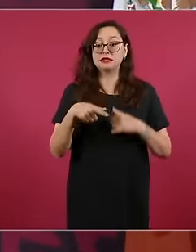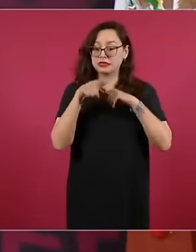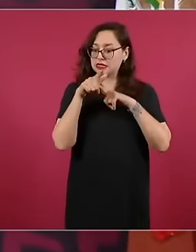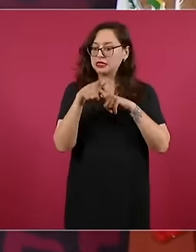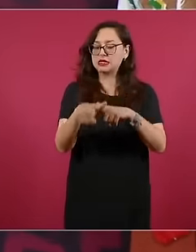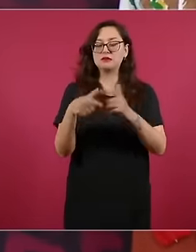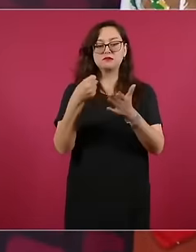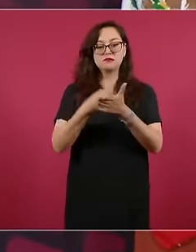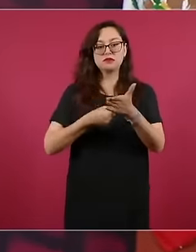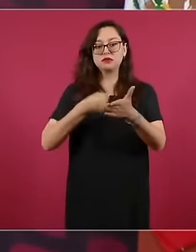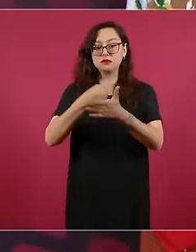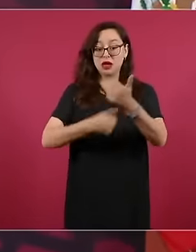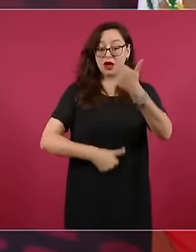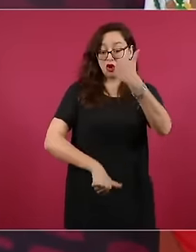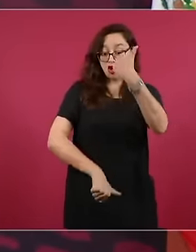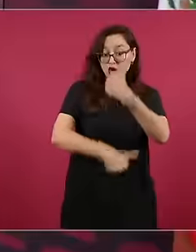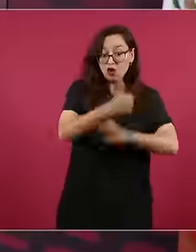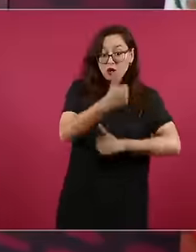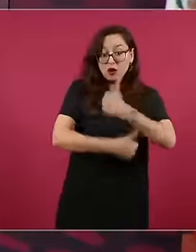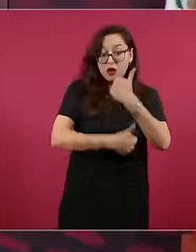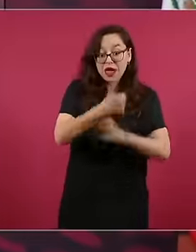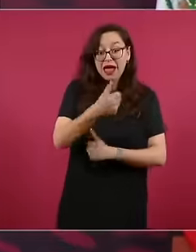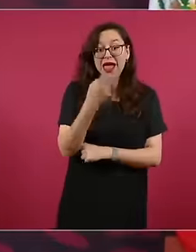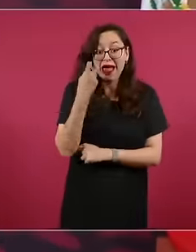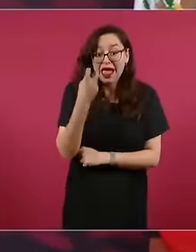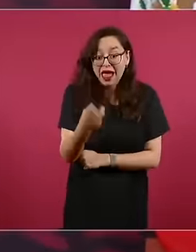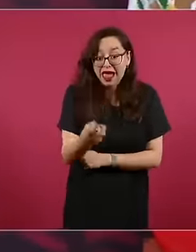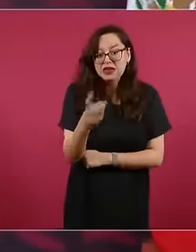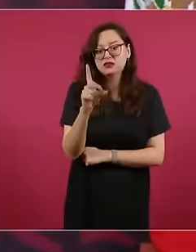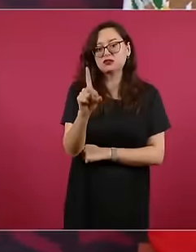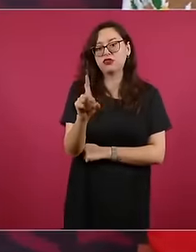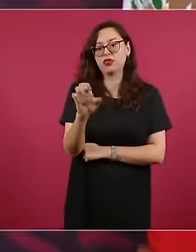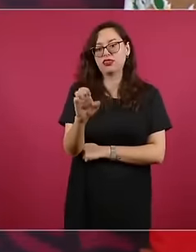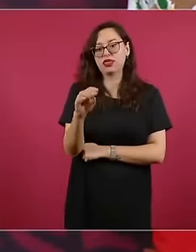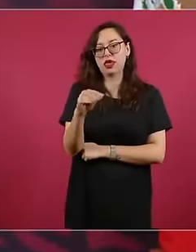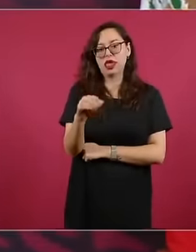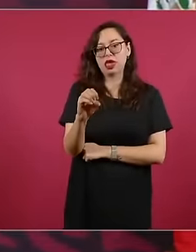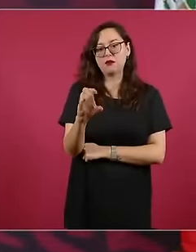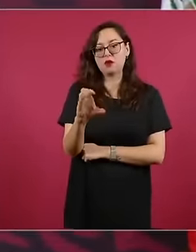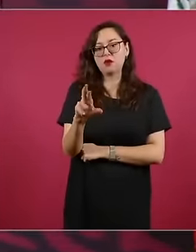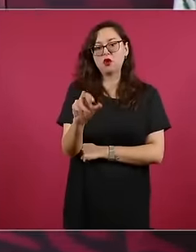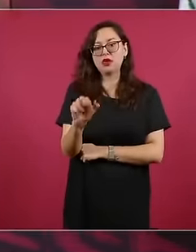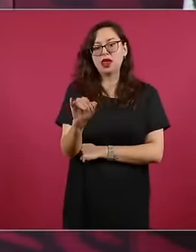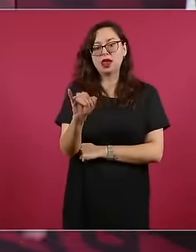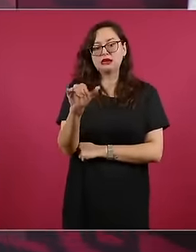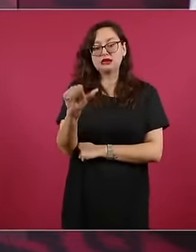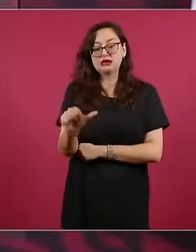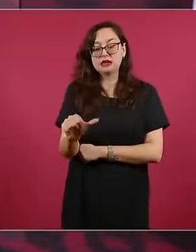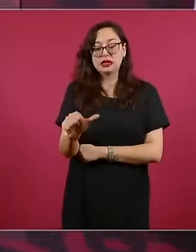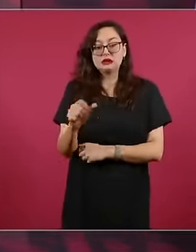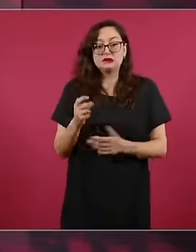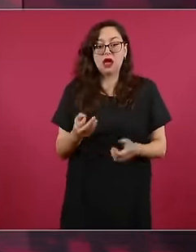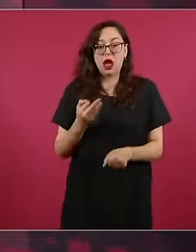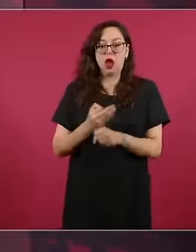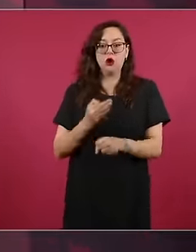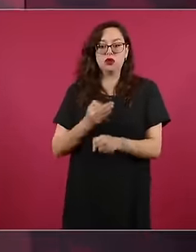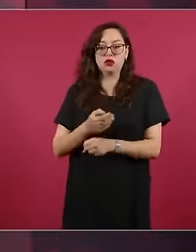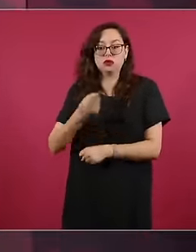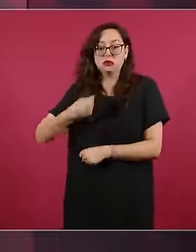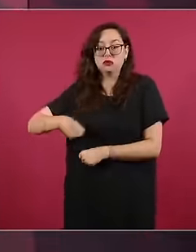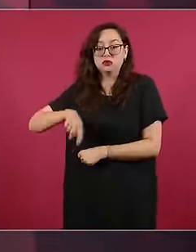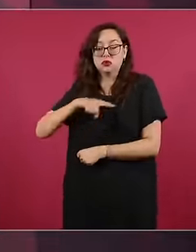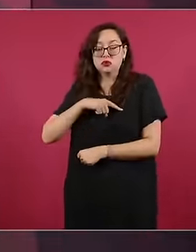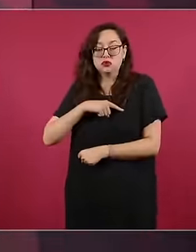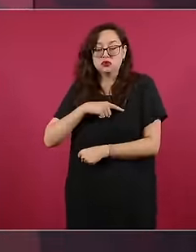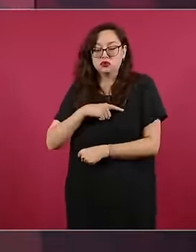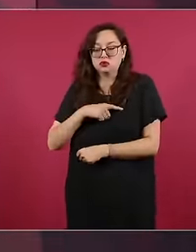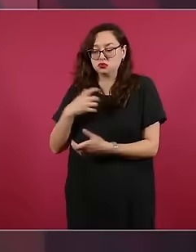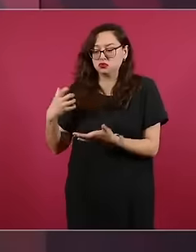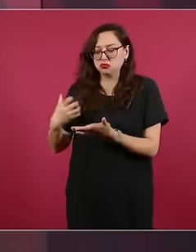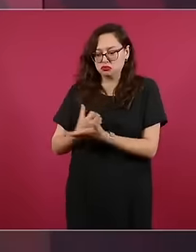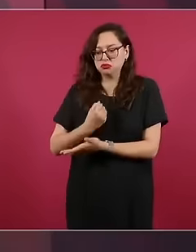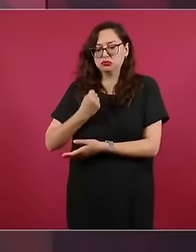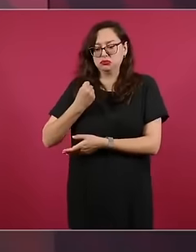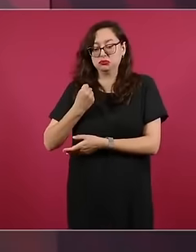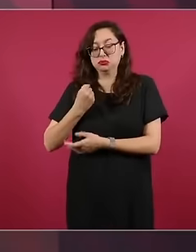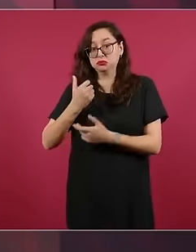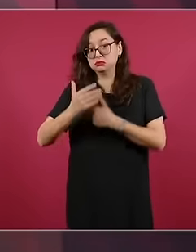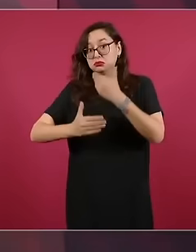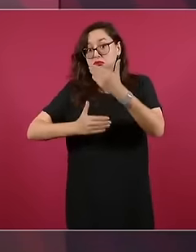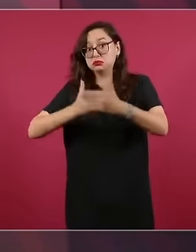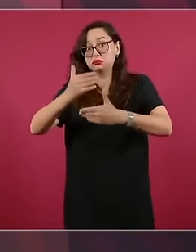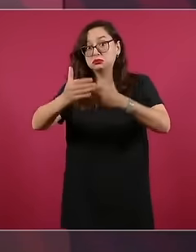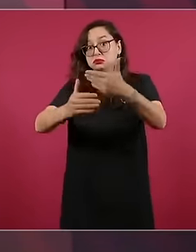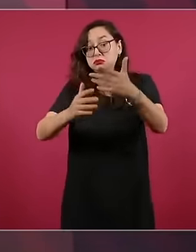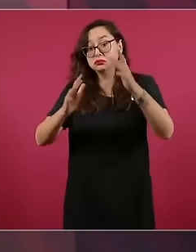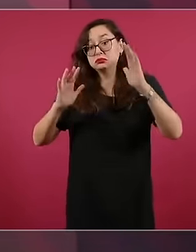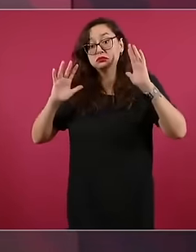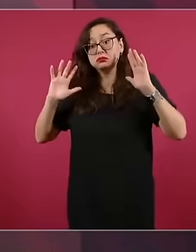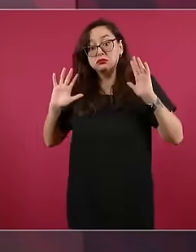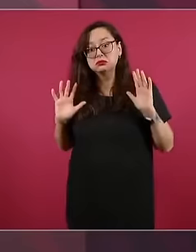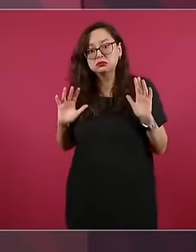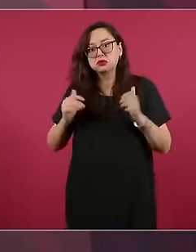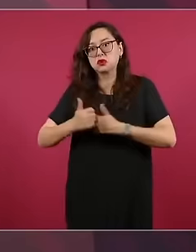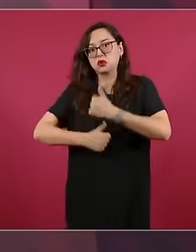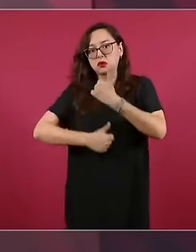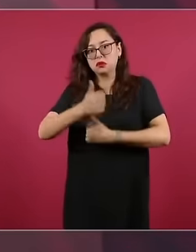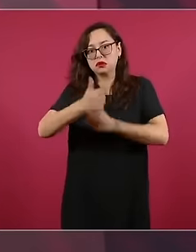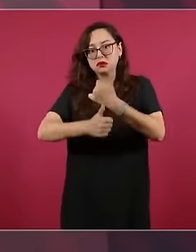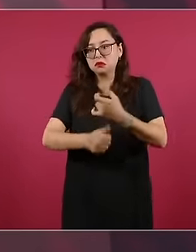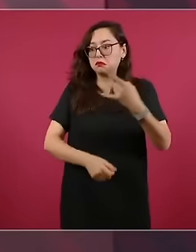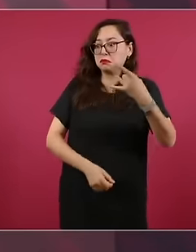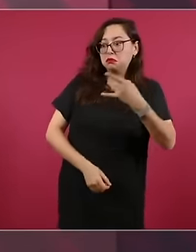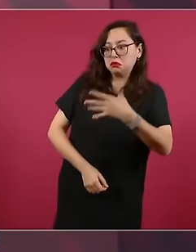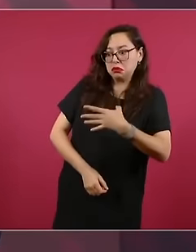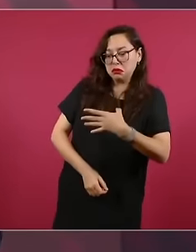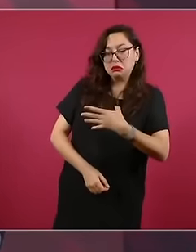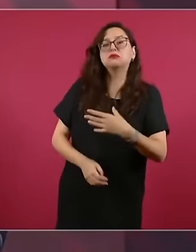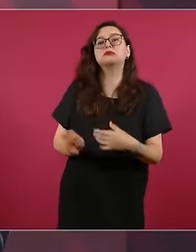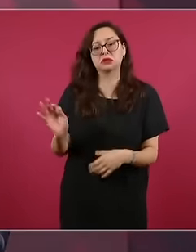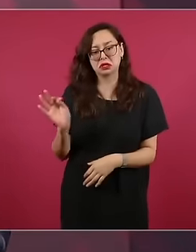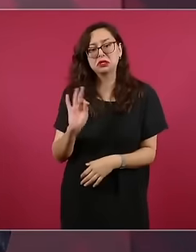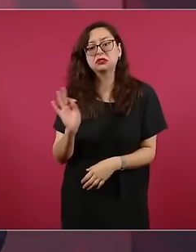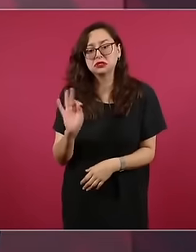Let's not expect that nothing more is going to be us, not because that would be dictatorship, yes, there would be no